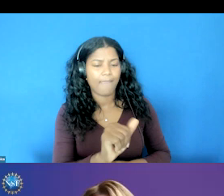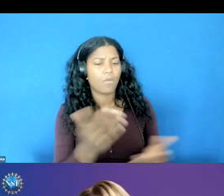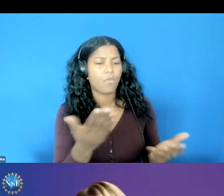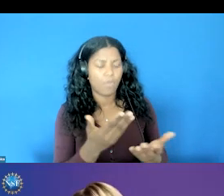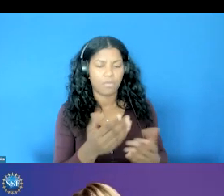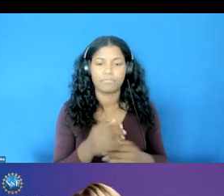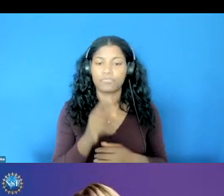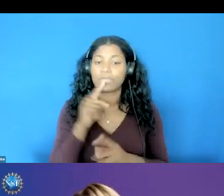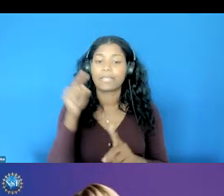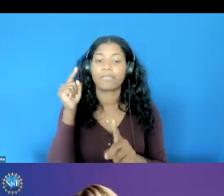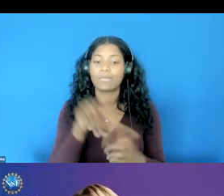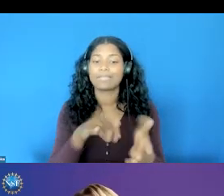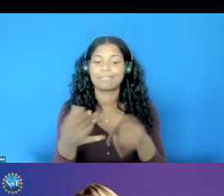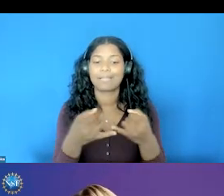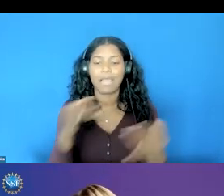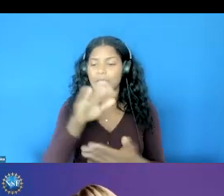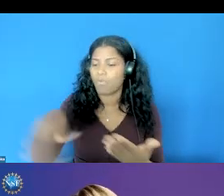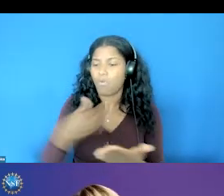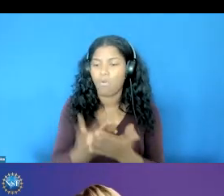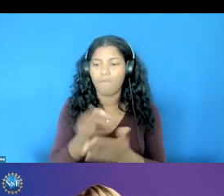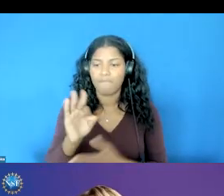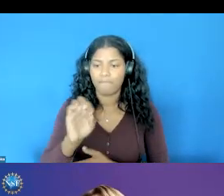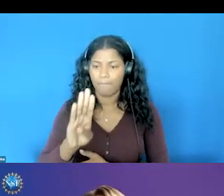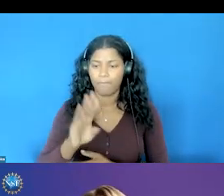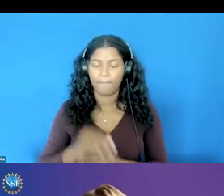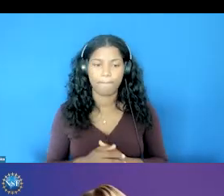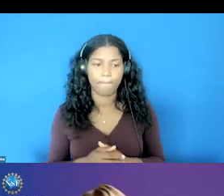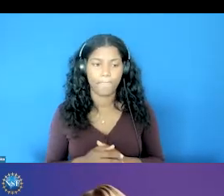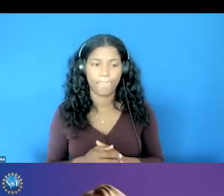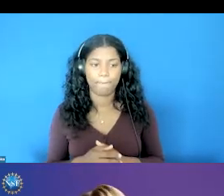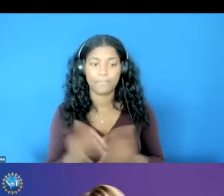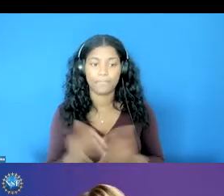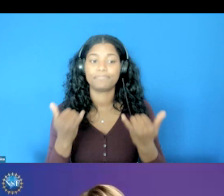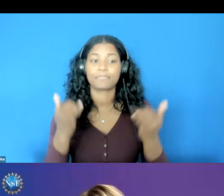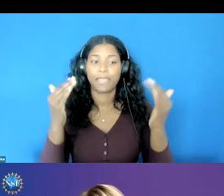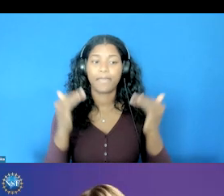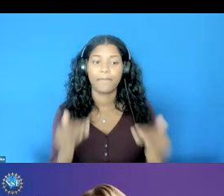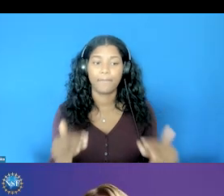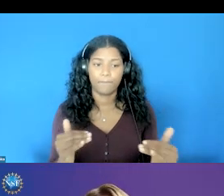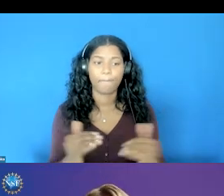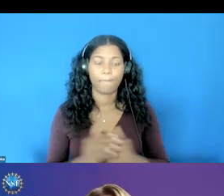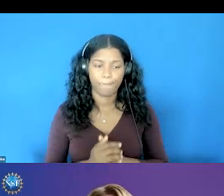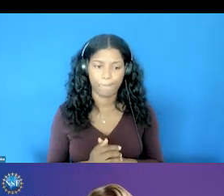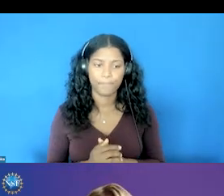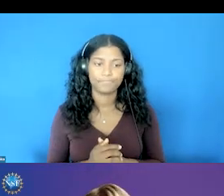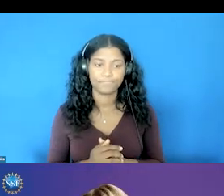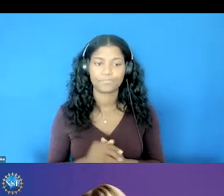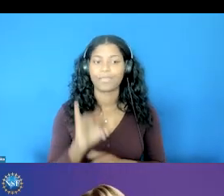Next slide. So now we'll move on to infrastructure in BIO at a high level view.